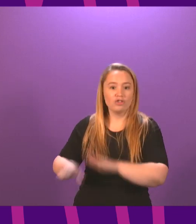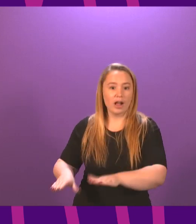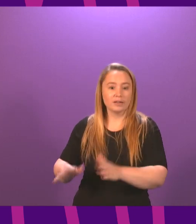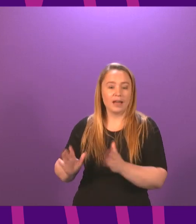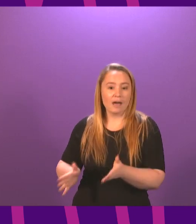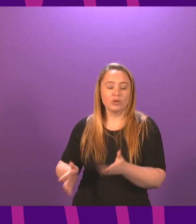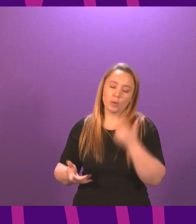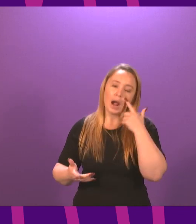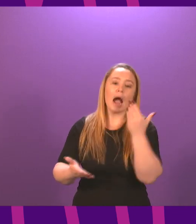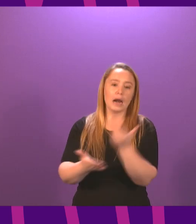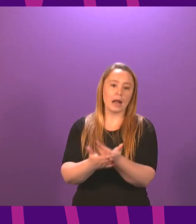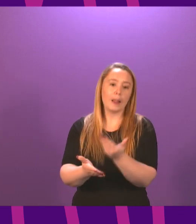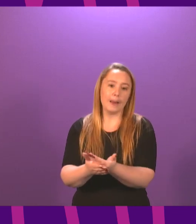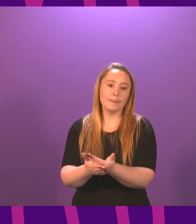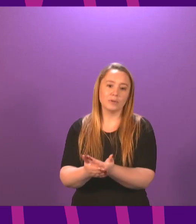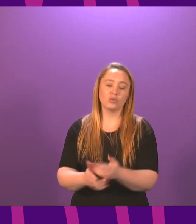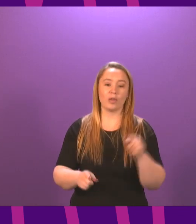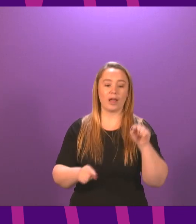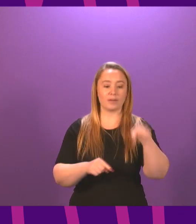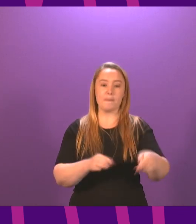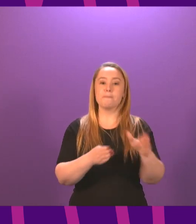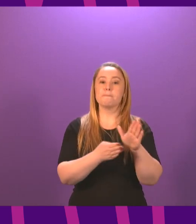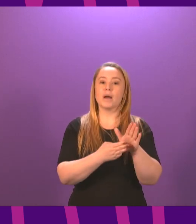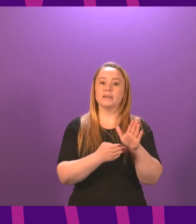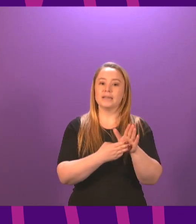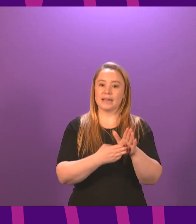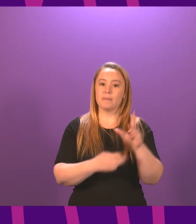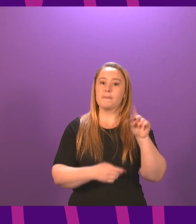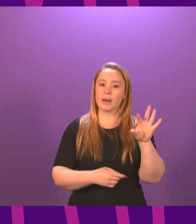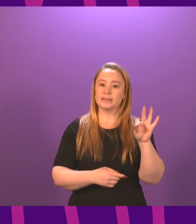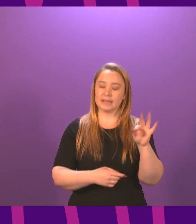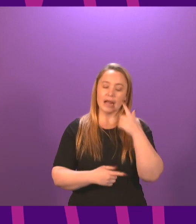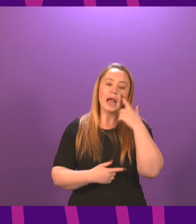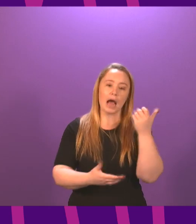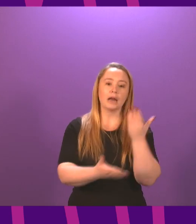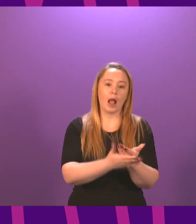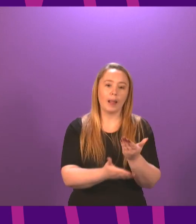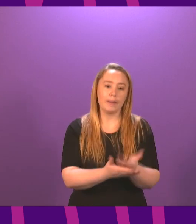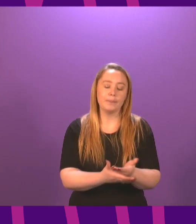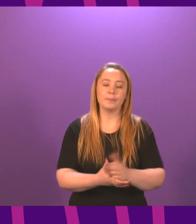are not eligible for the grant. From Monday, they will be eligible for the grant if their